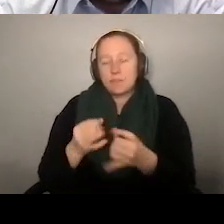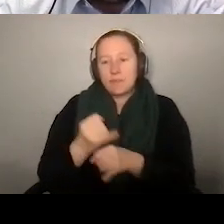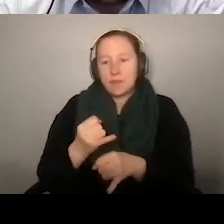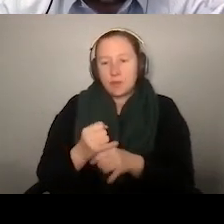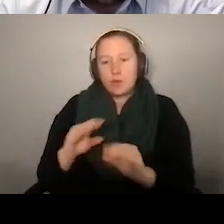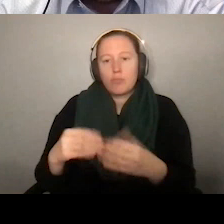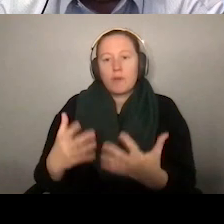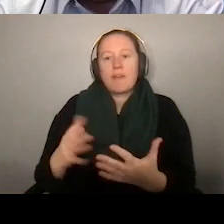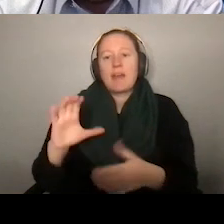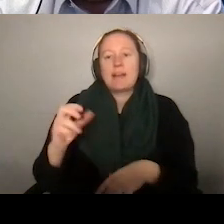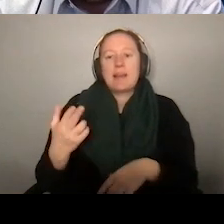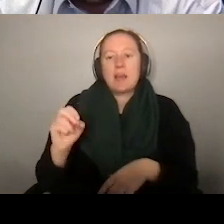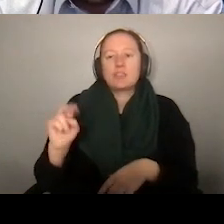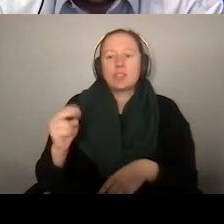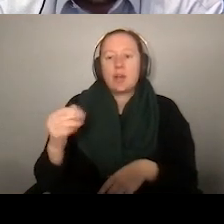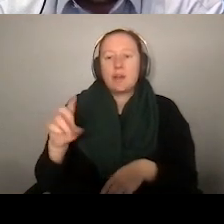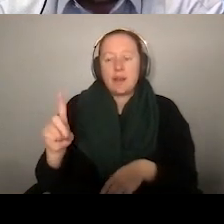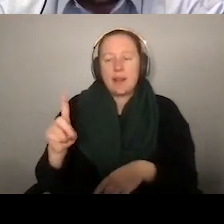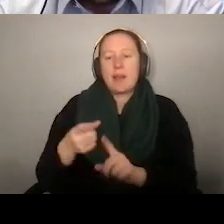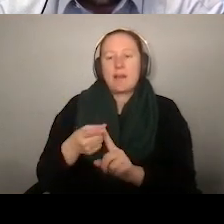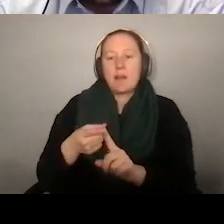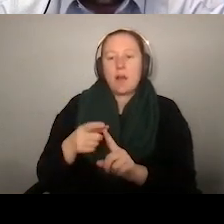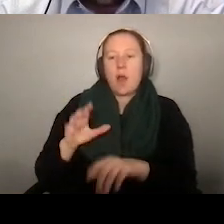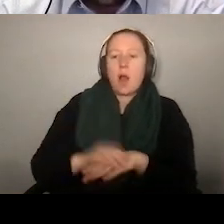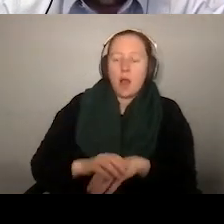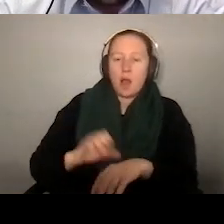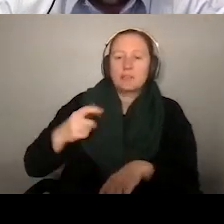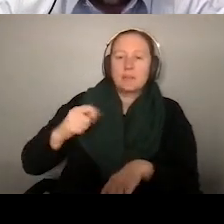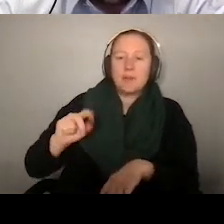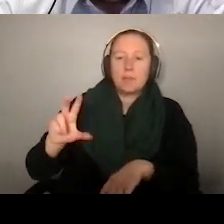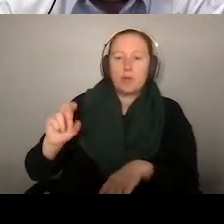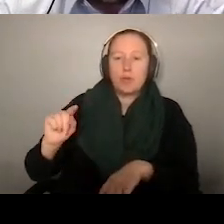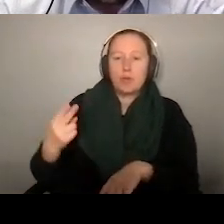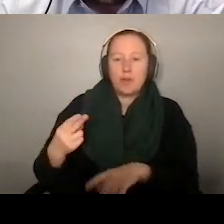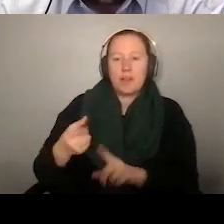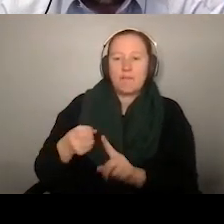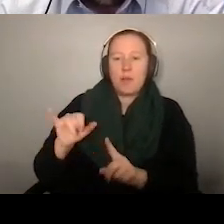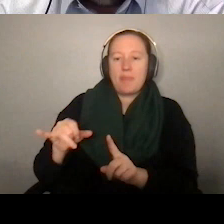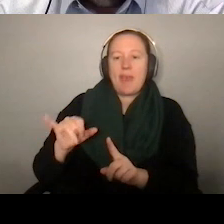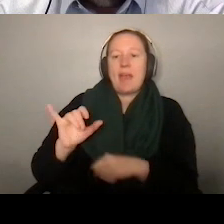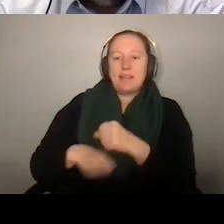hand balance as of September 30th of the given year. Utilizing the responses we receive,